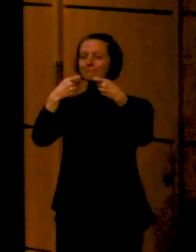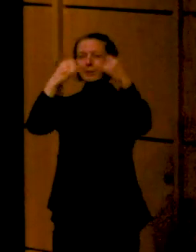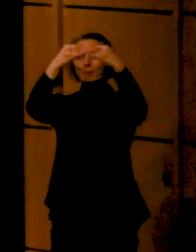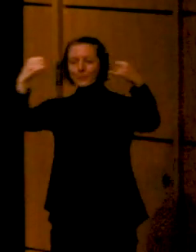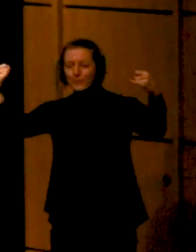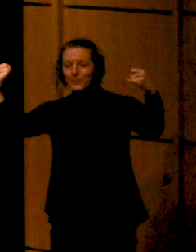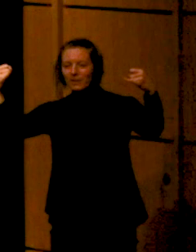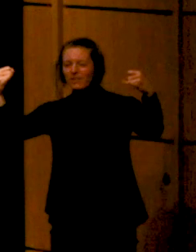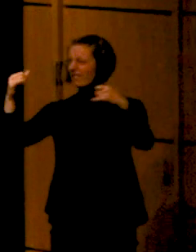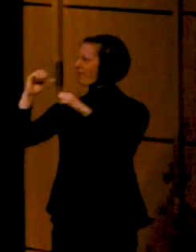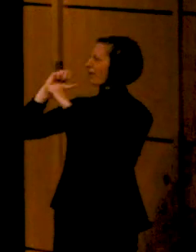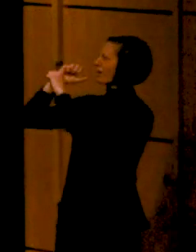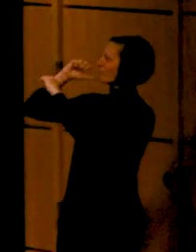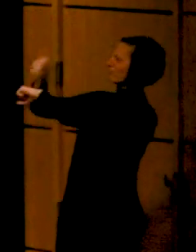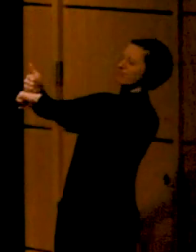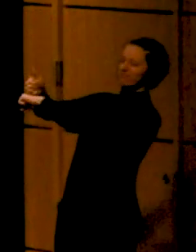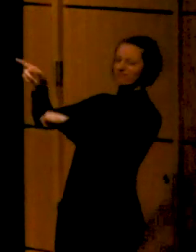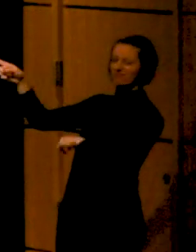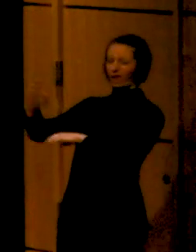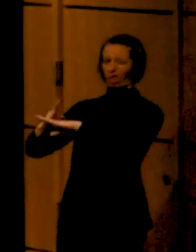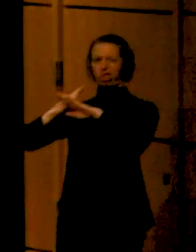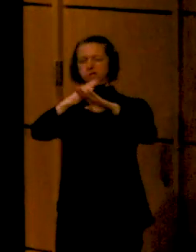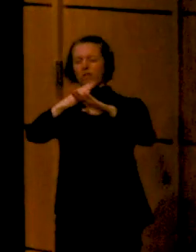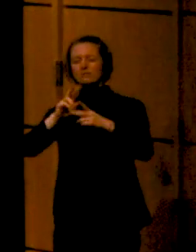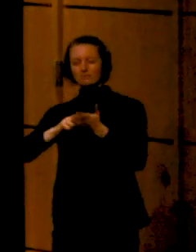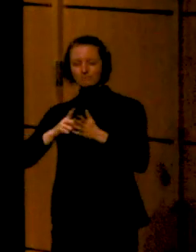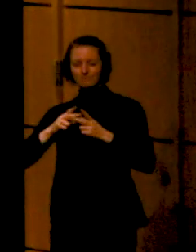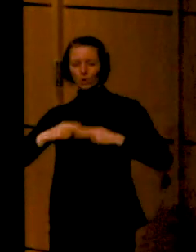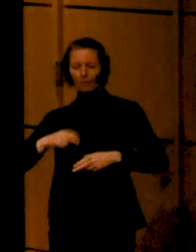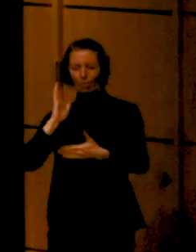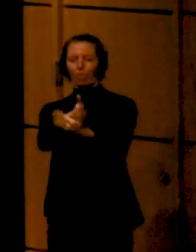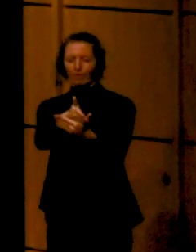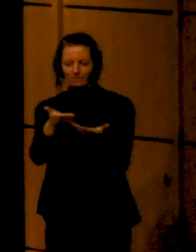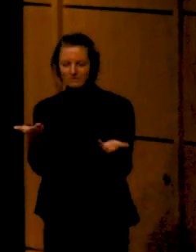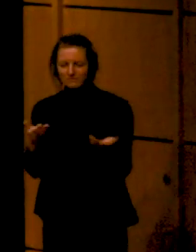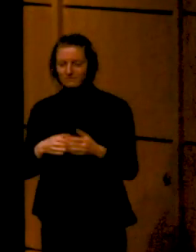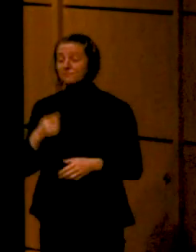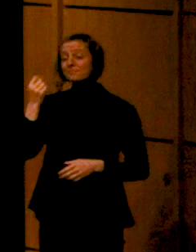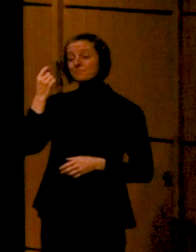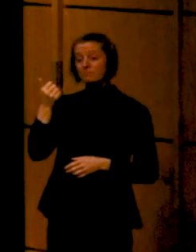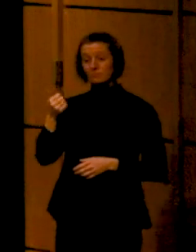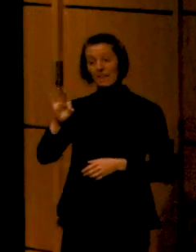And I wanted to show you Clara Jane Stephens, because in 1916, she taught children's classes